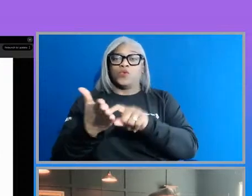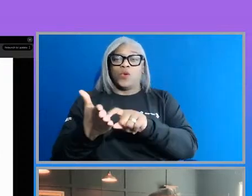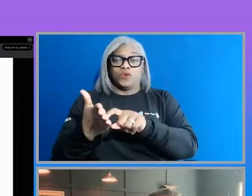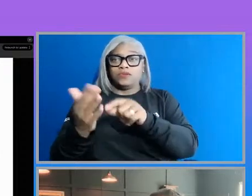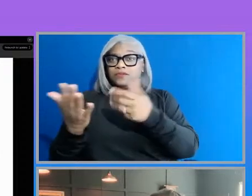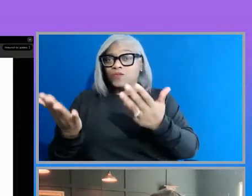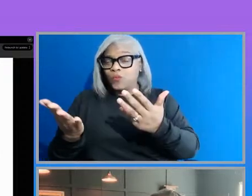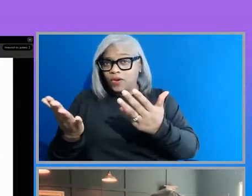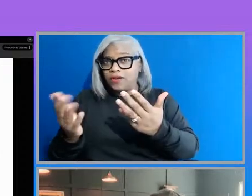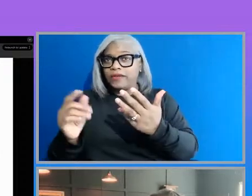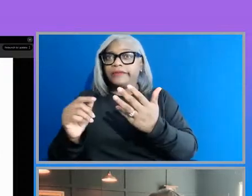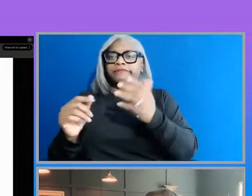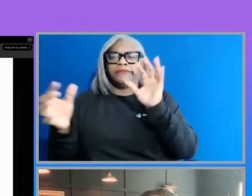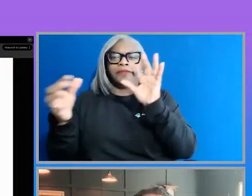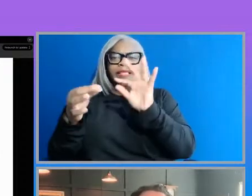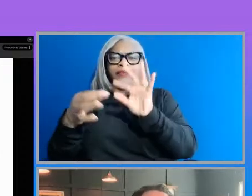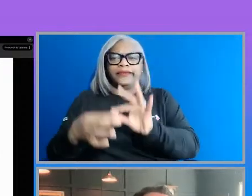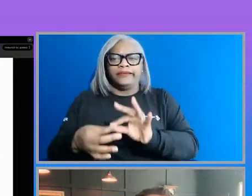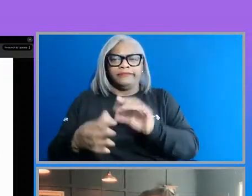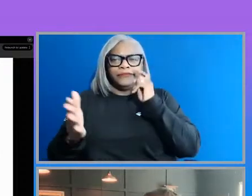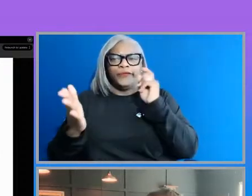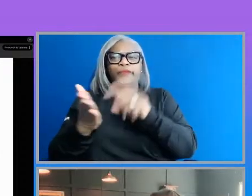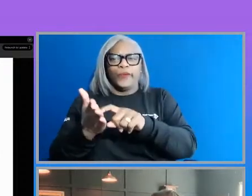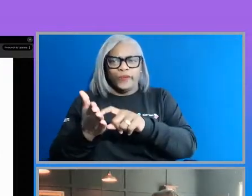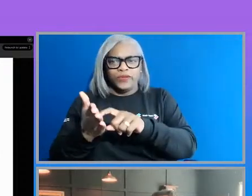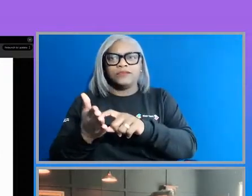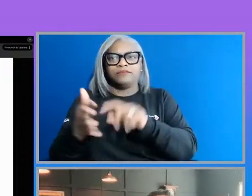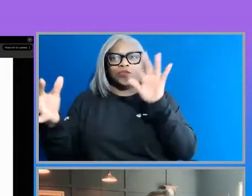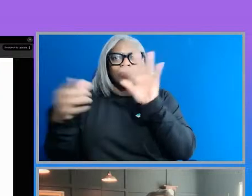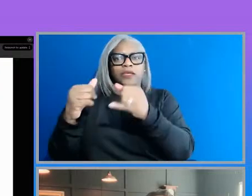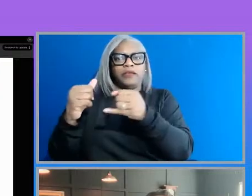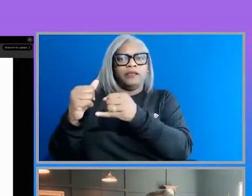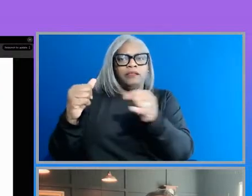identify all these links. We prevented the problem by not